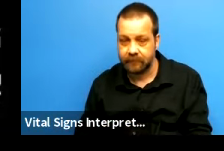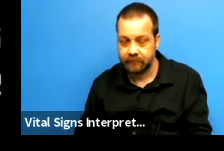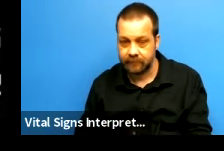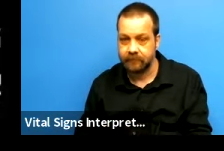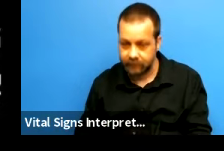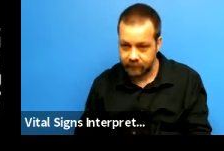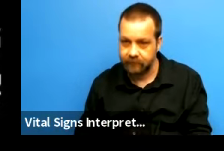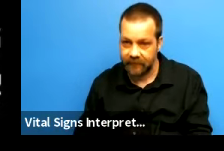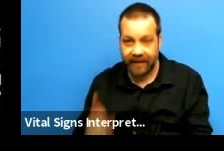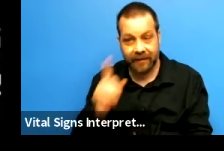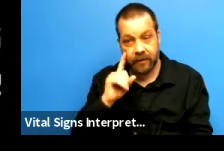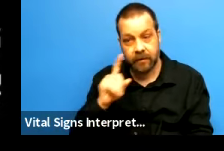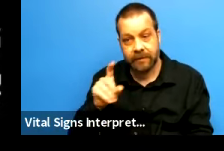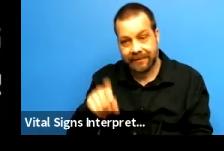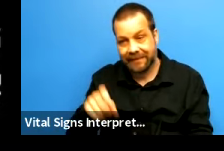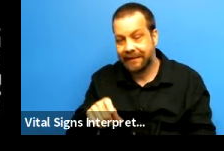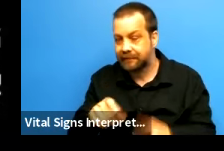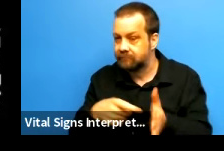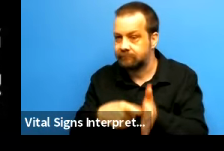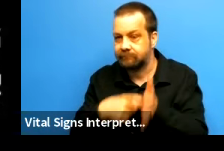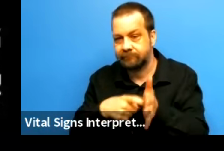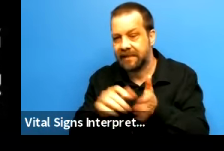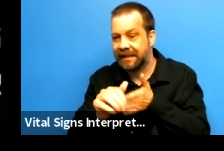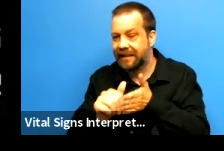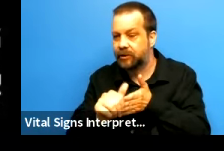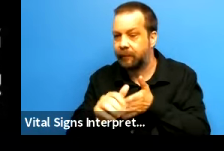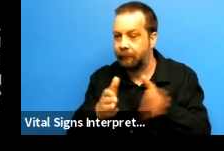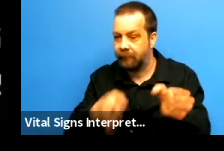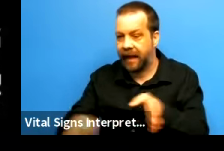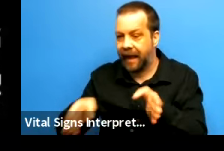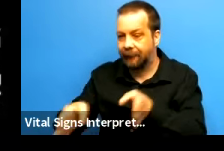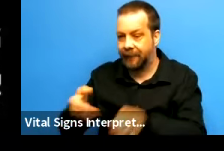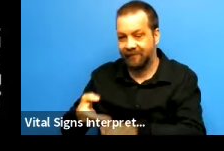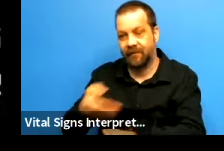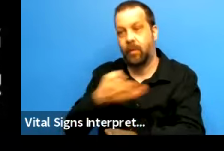This goes back to basic principles in the disability community.